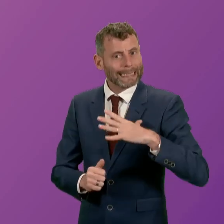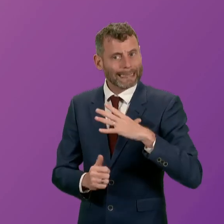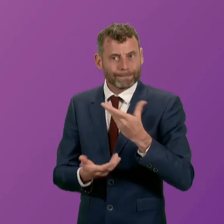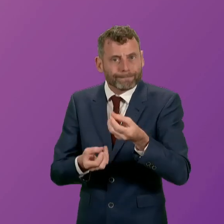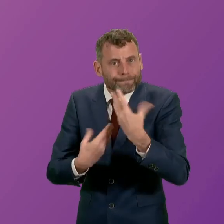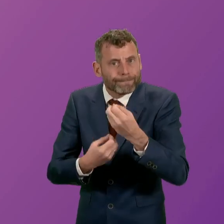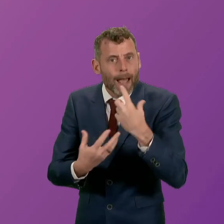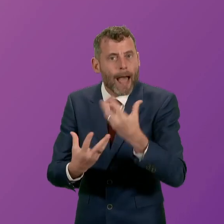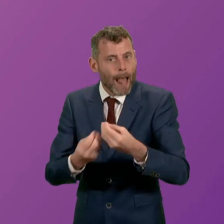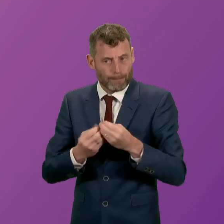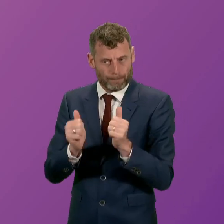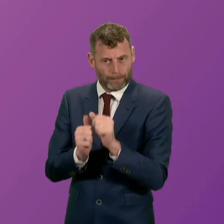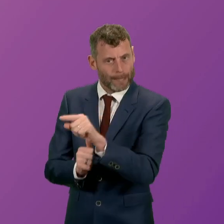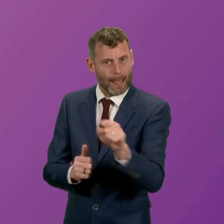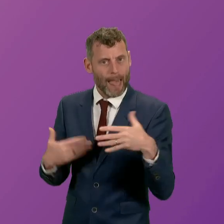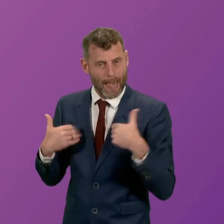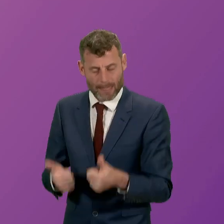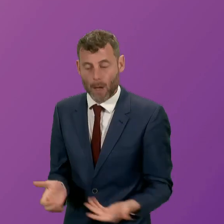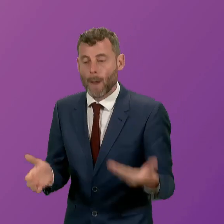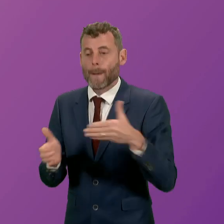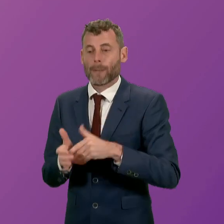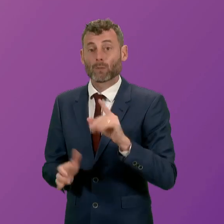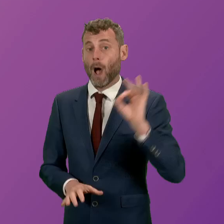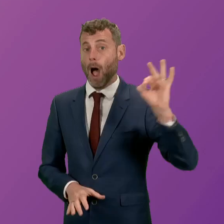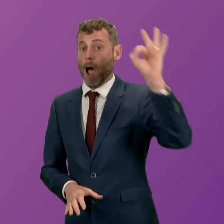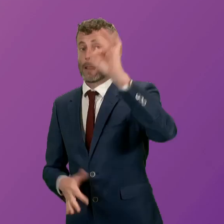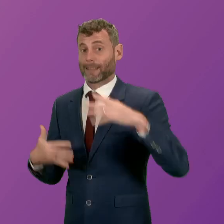includes the expansion of the availability of island health practitioners in front-line